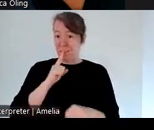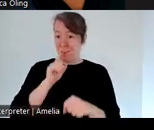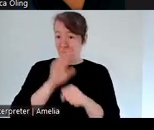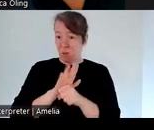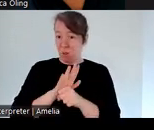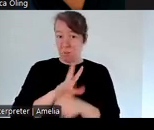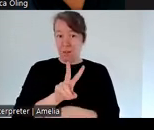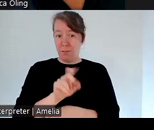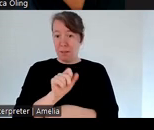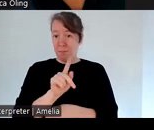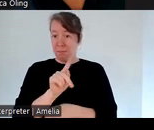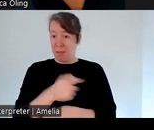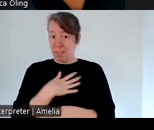when we first started in the group.